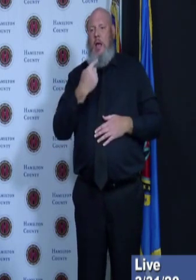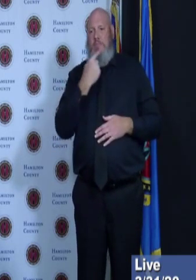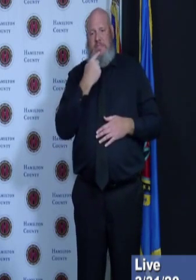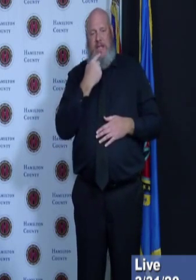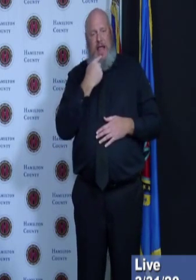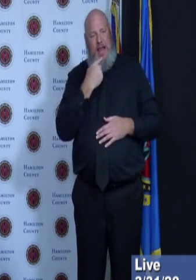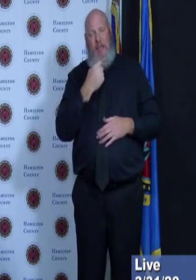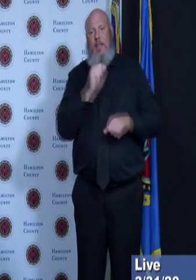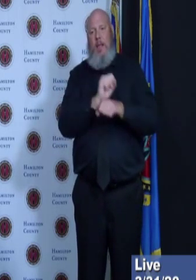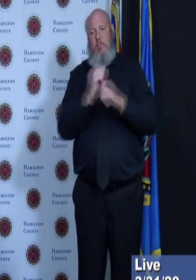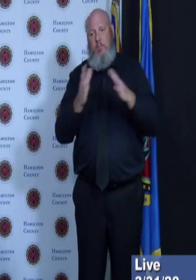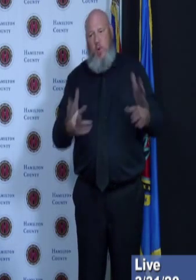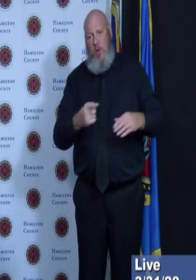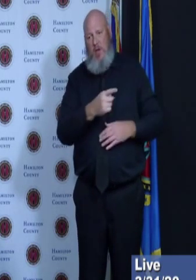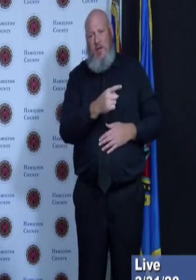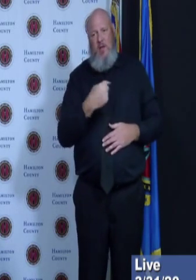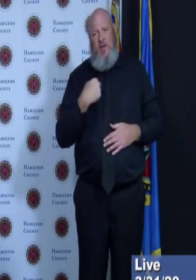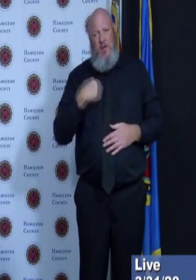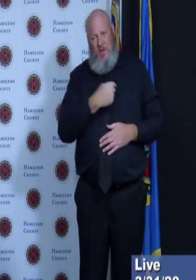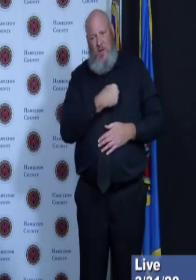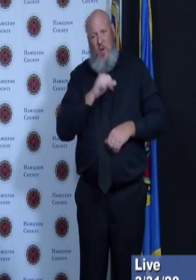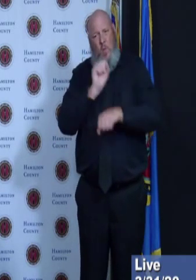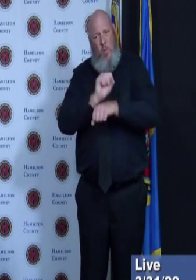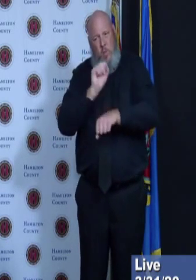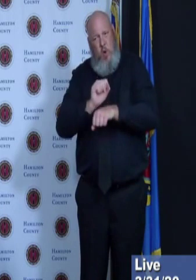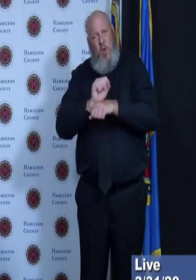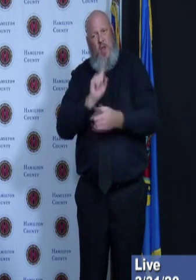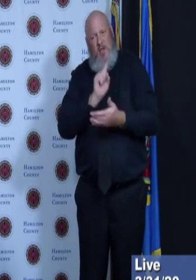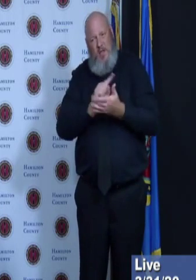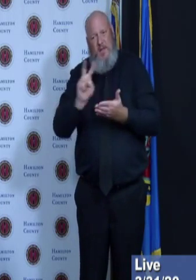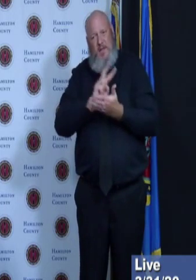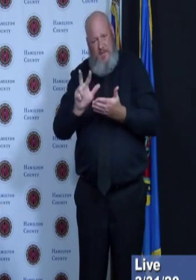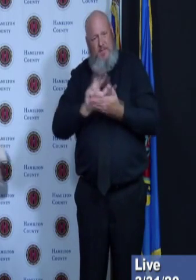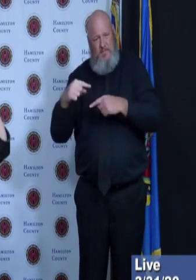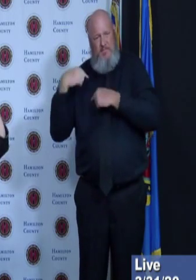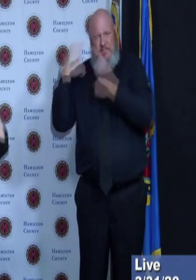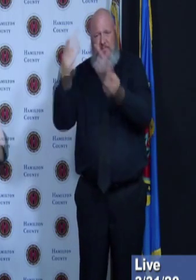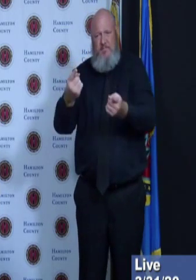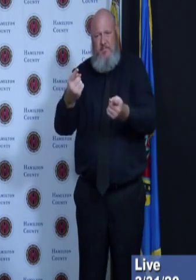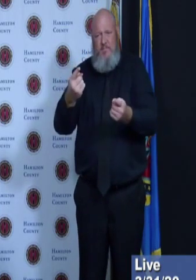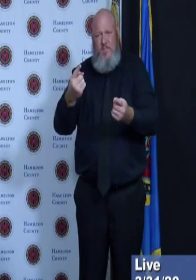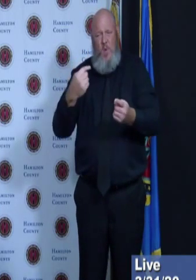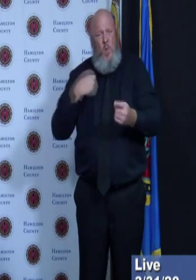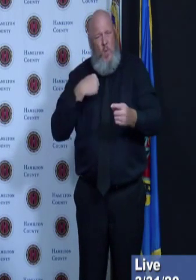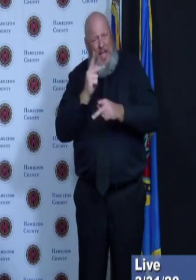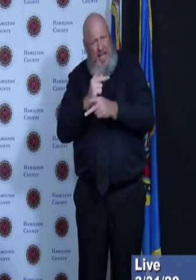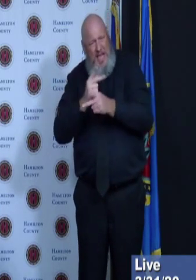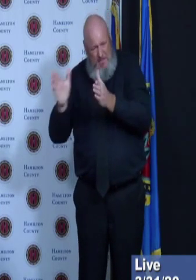to try to figure out the strategy as we look at a reduction in revenue and our